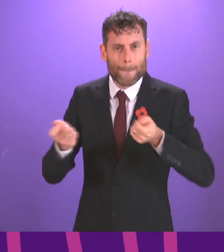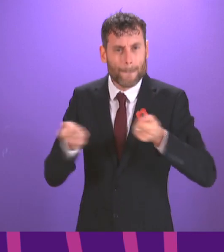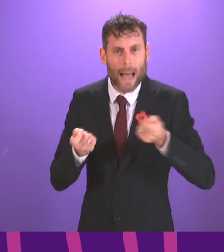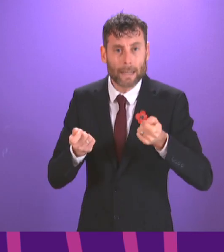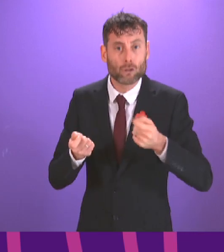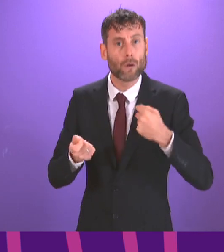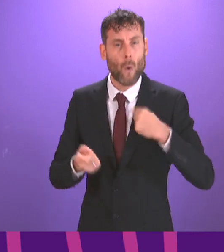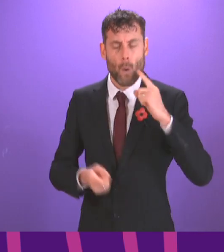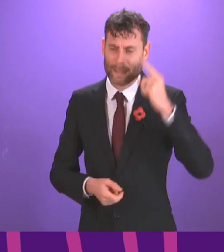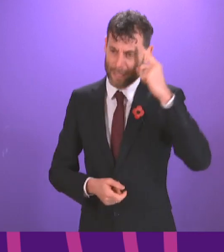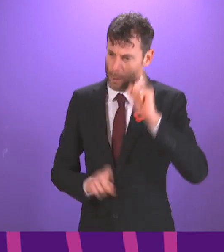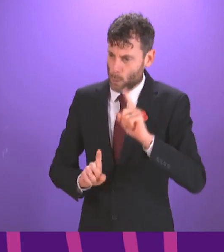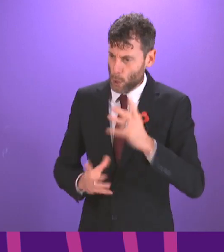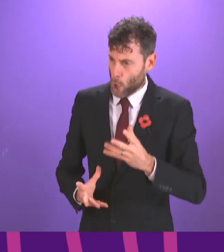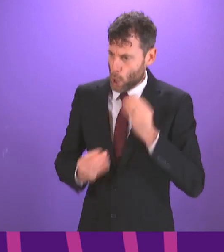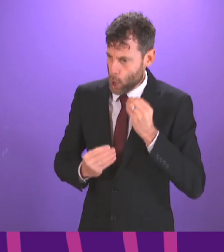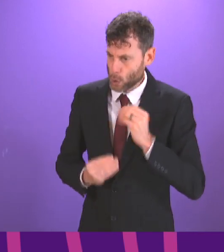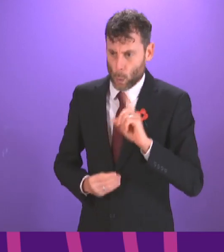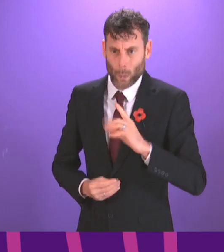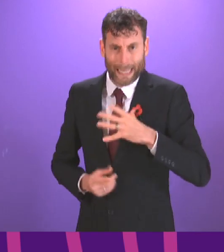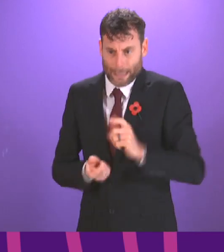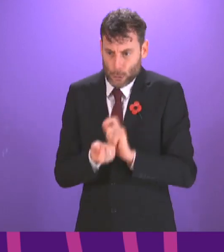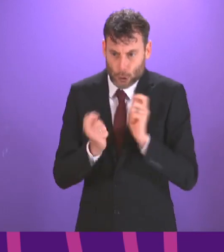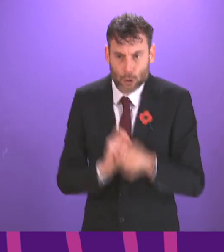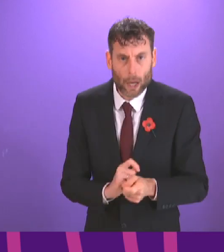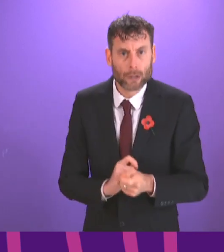and apply lessons, to take whatever action is necessary to keep people safe and to go